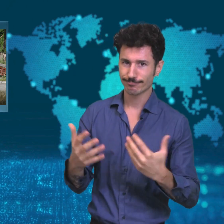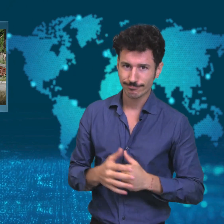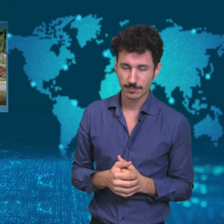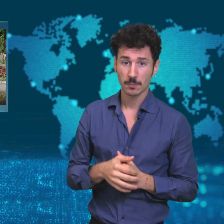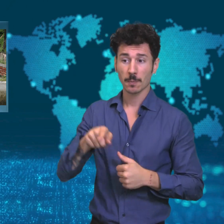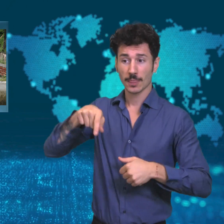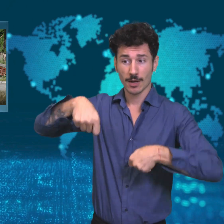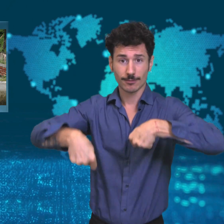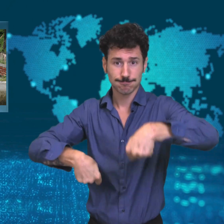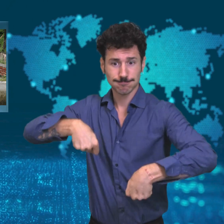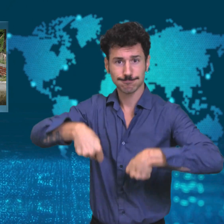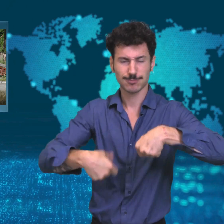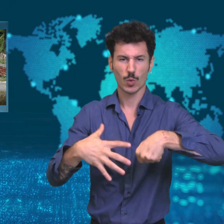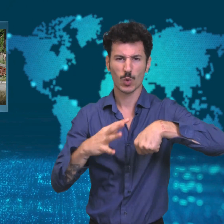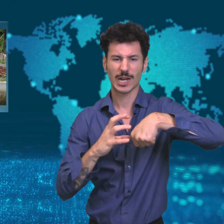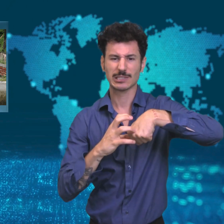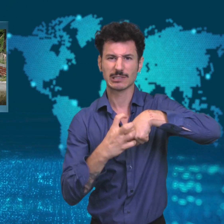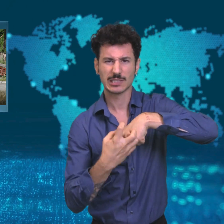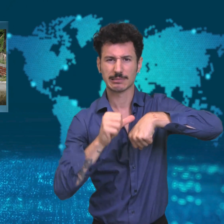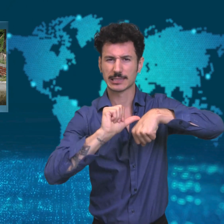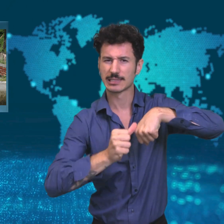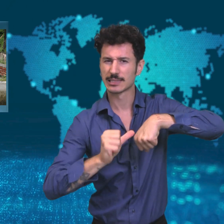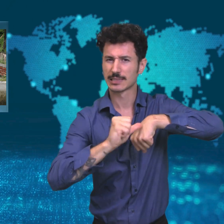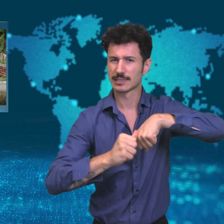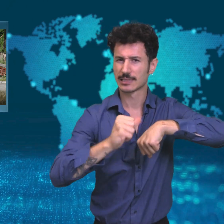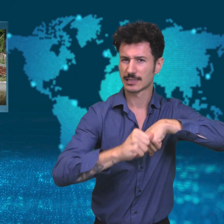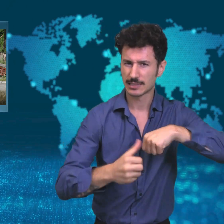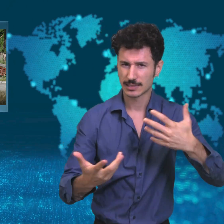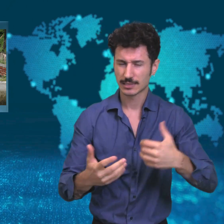His feet are damaged and cracked.